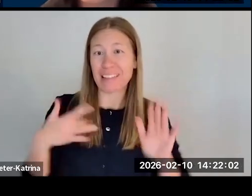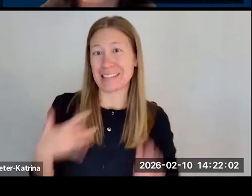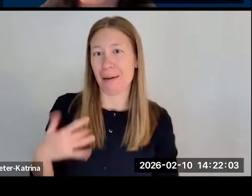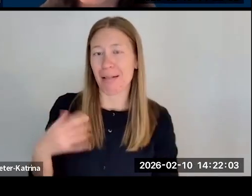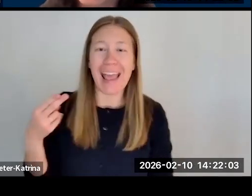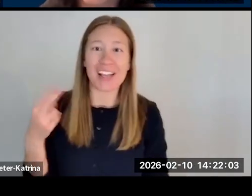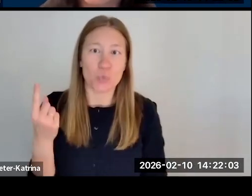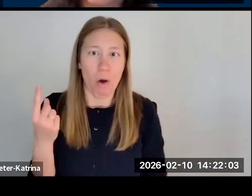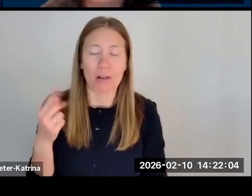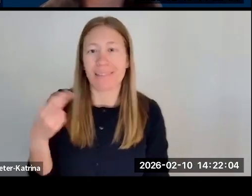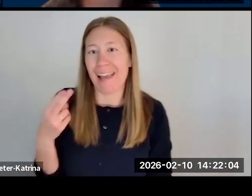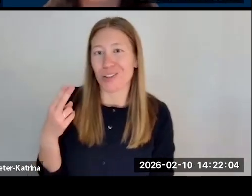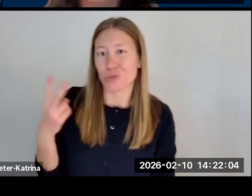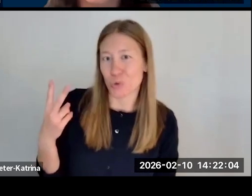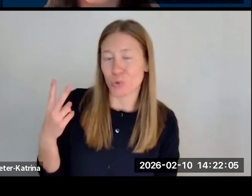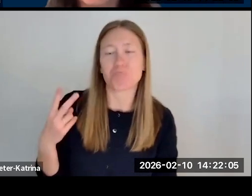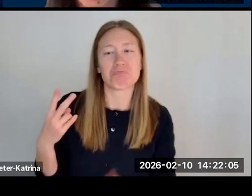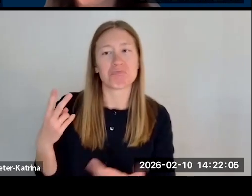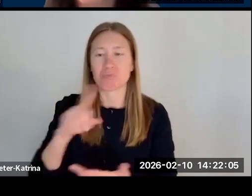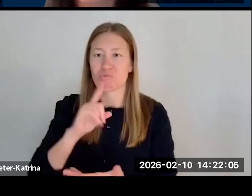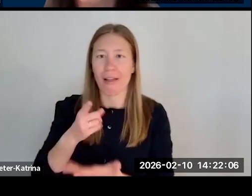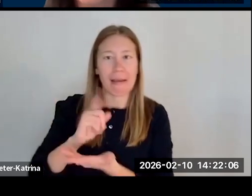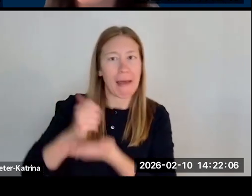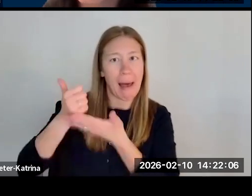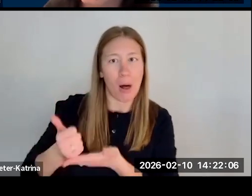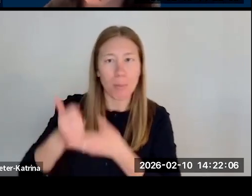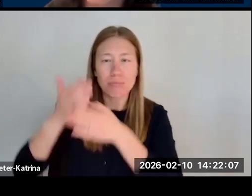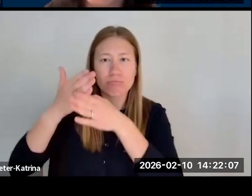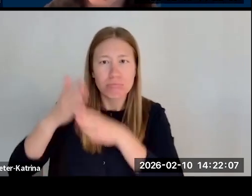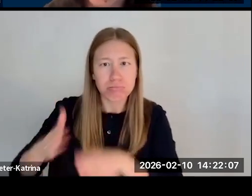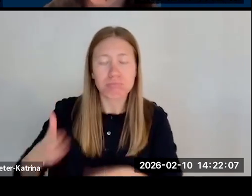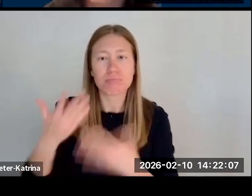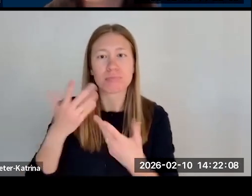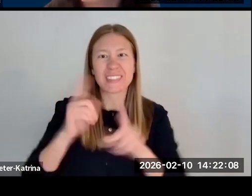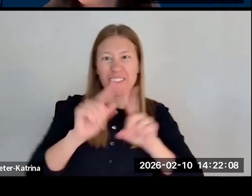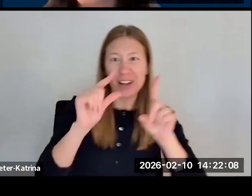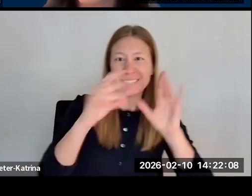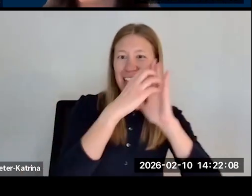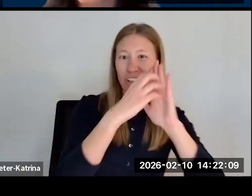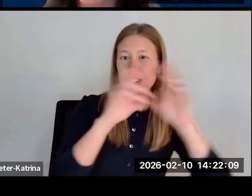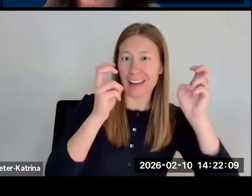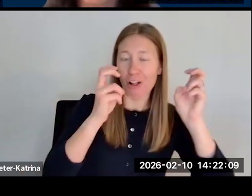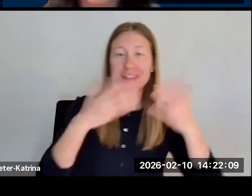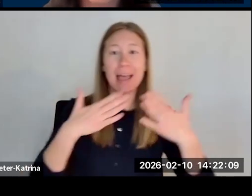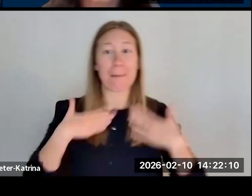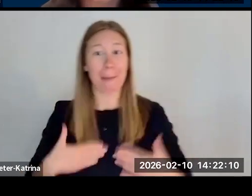They're essentially used to differentiate the text for section titles from body text on a webpage.